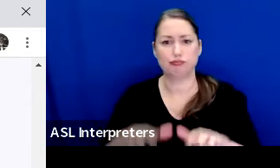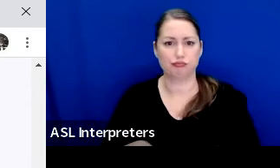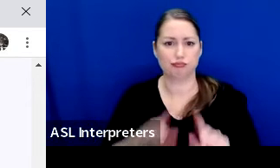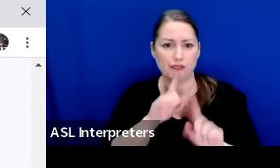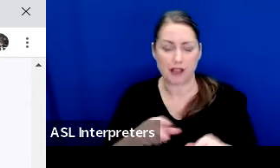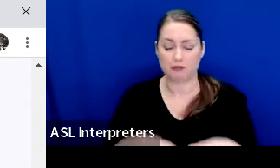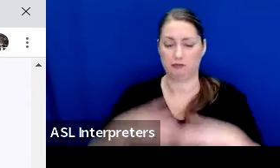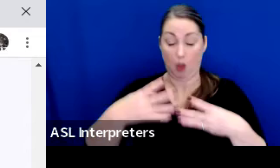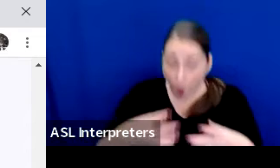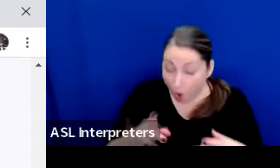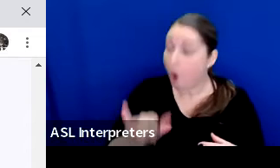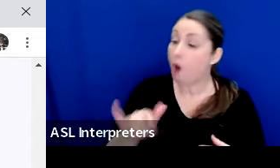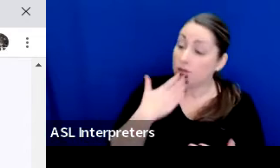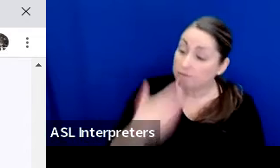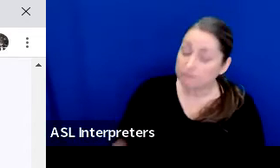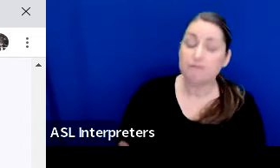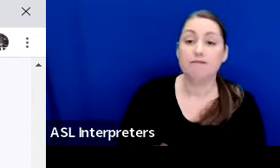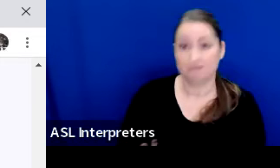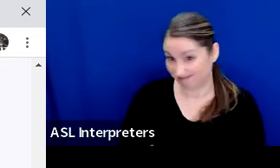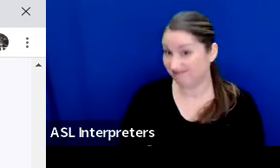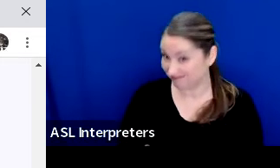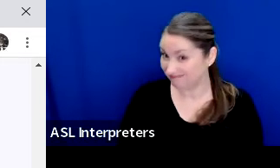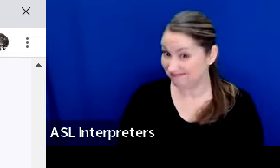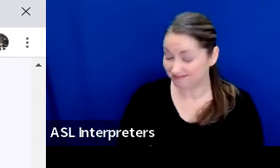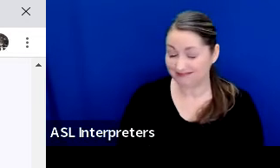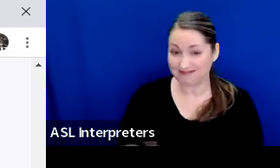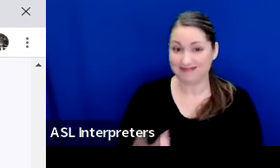And these are the most recent questions.